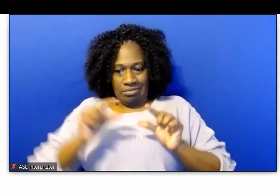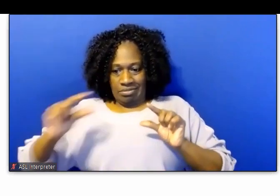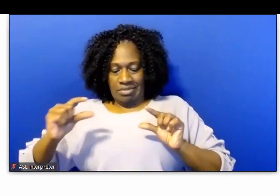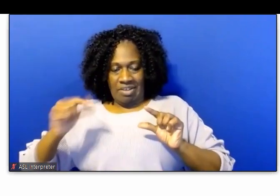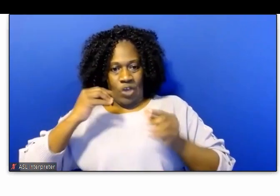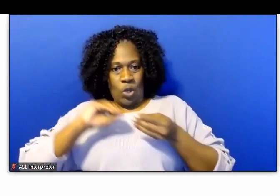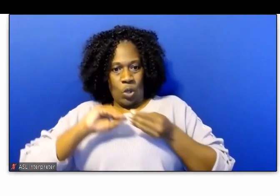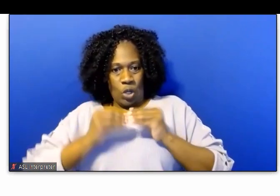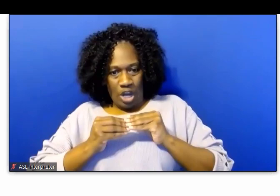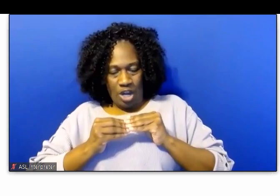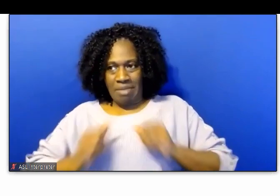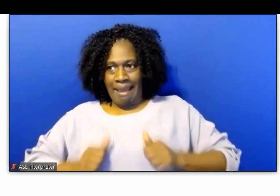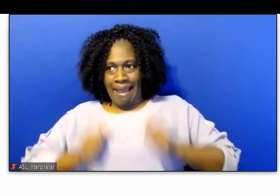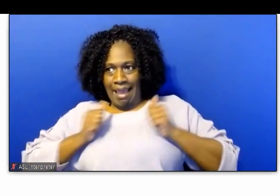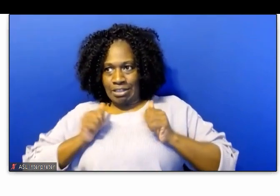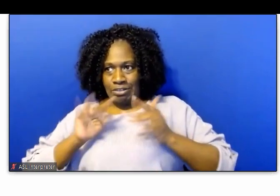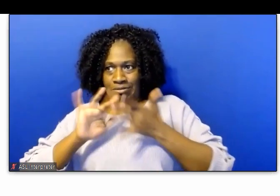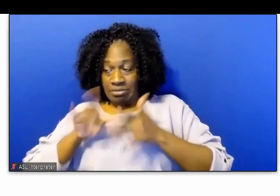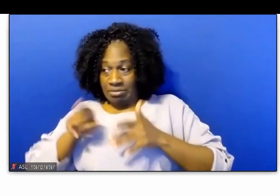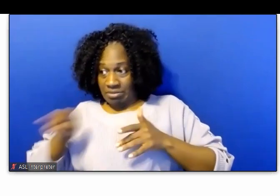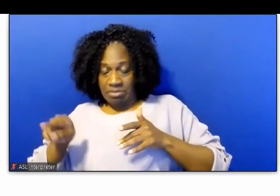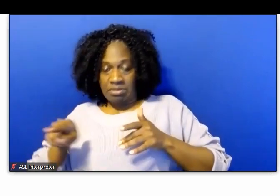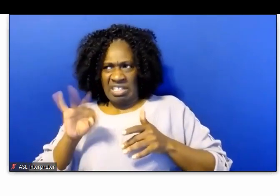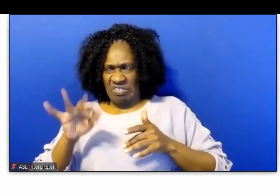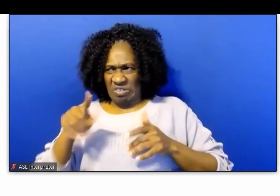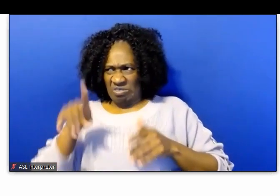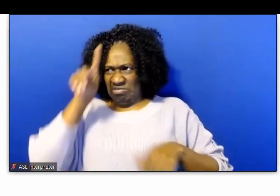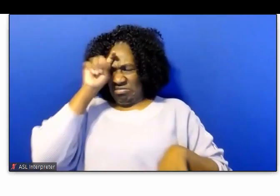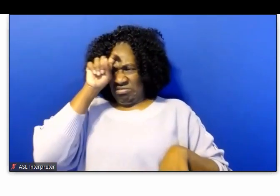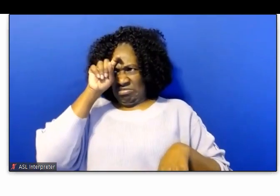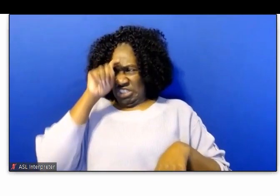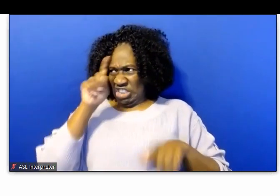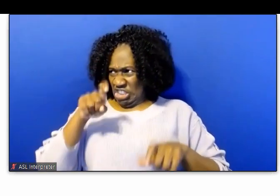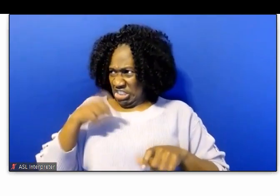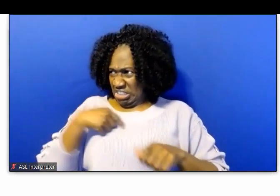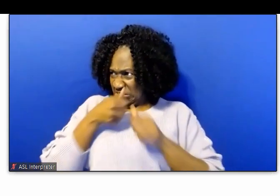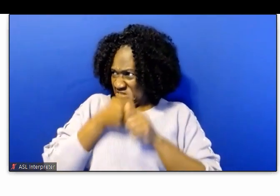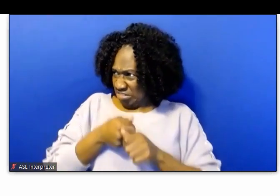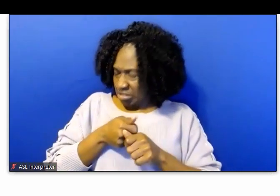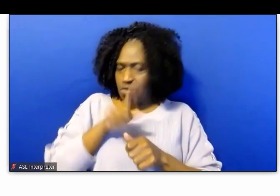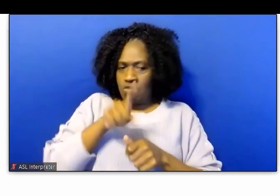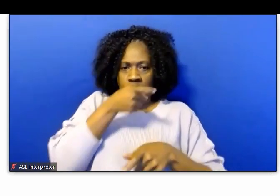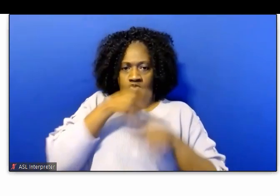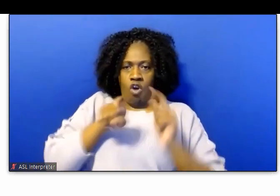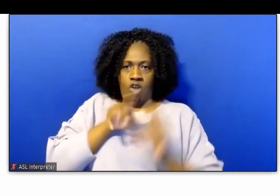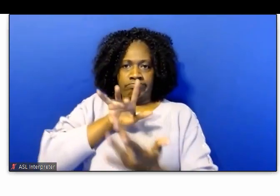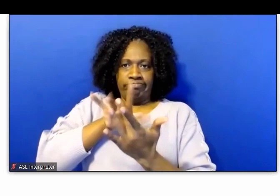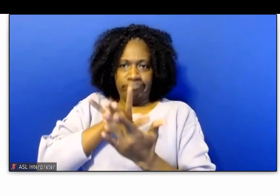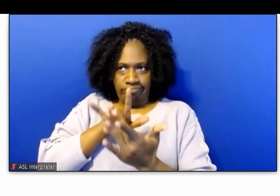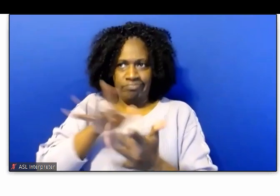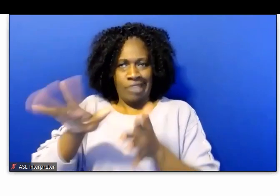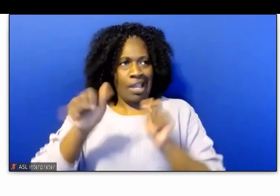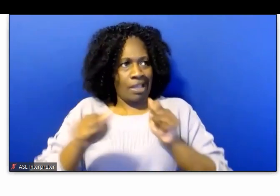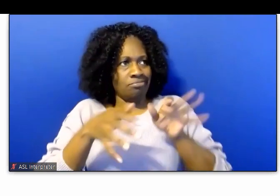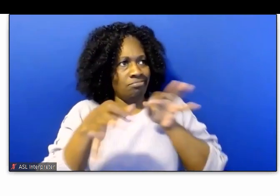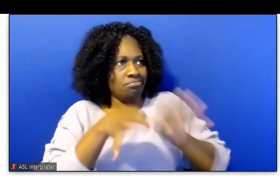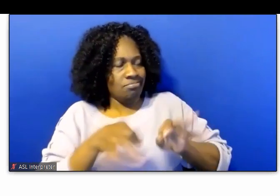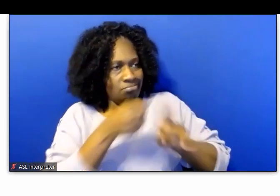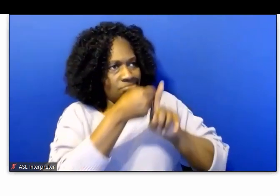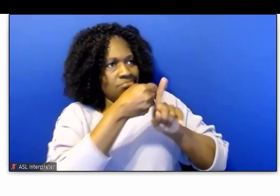If you have questions about what your organization should be doing, you can call them and get your answers